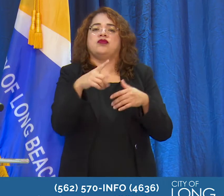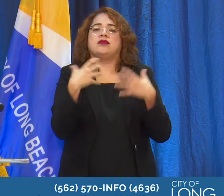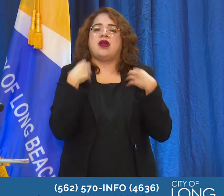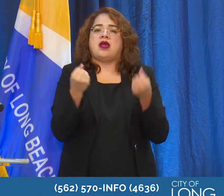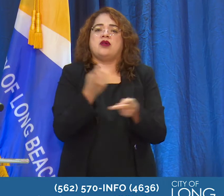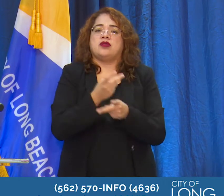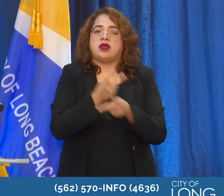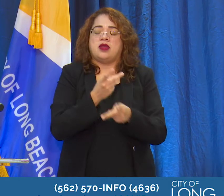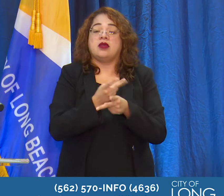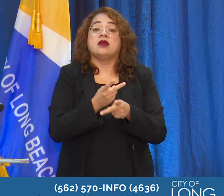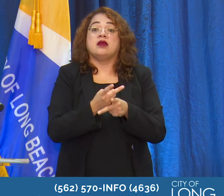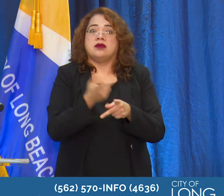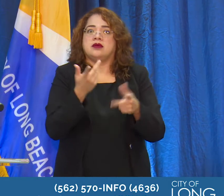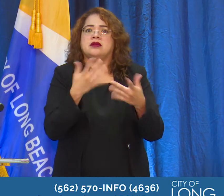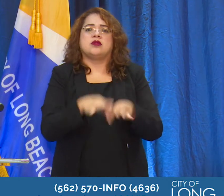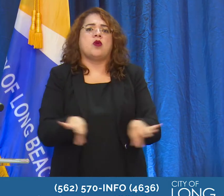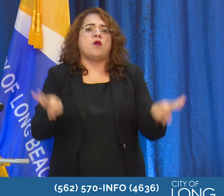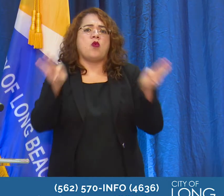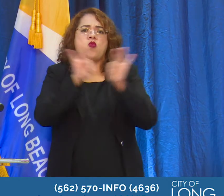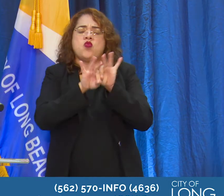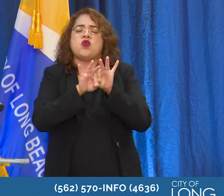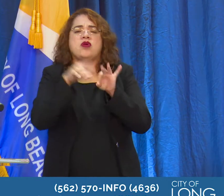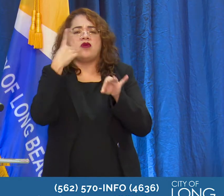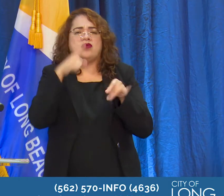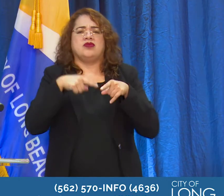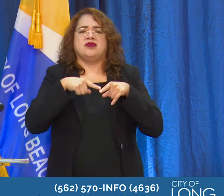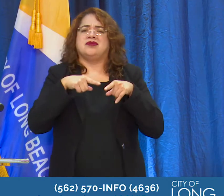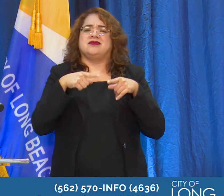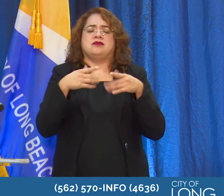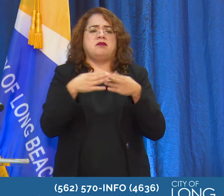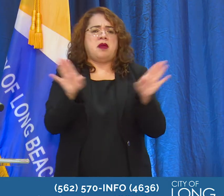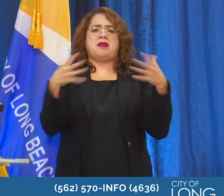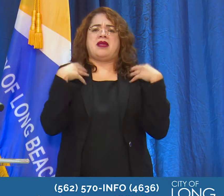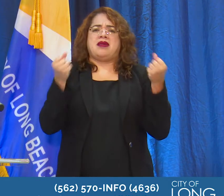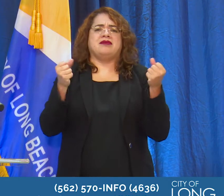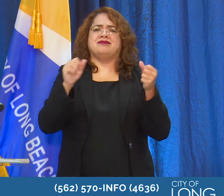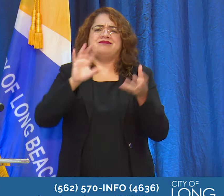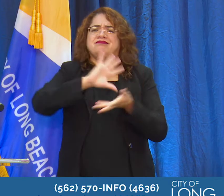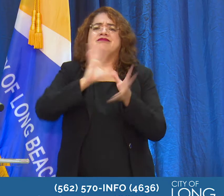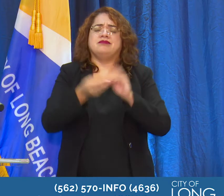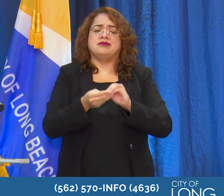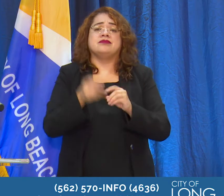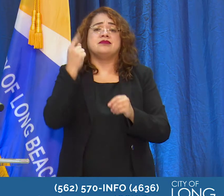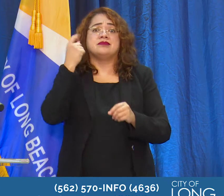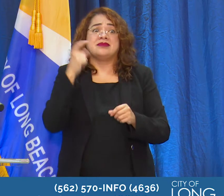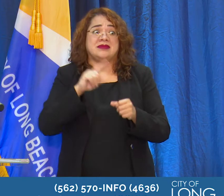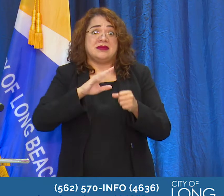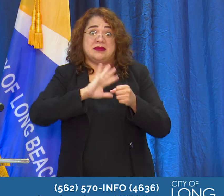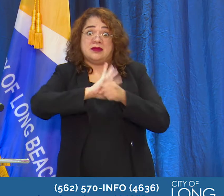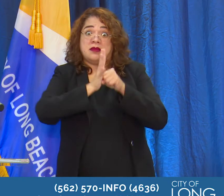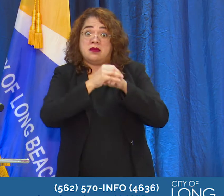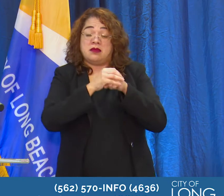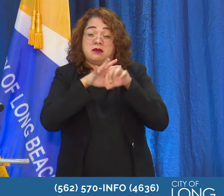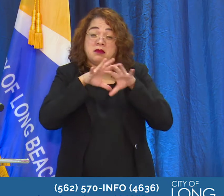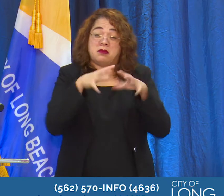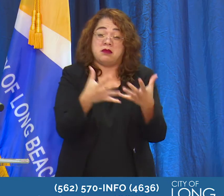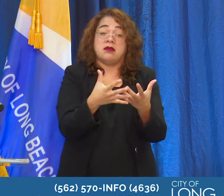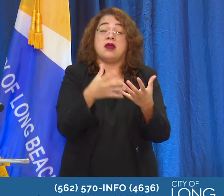public health, and the crisis conditions of a pandemic make addressing this gap even more urgent. Lack of health